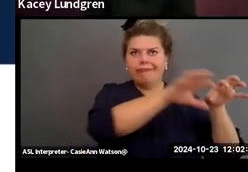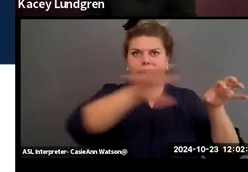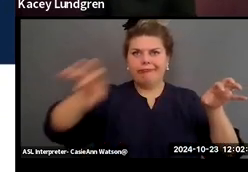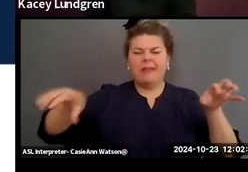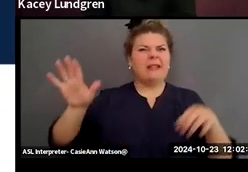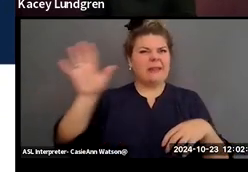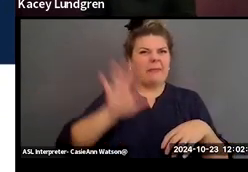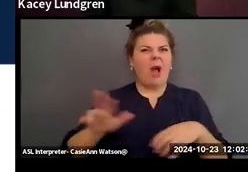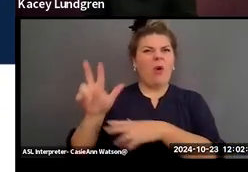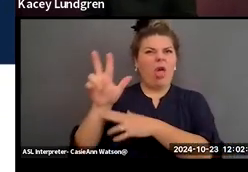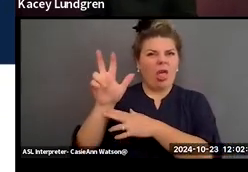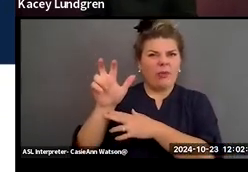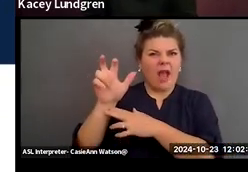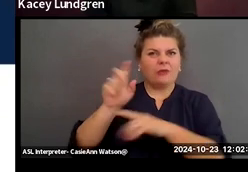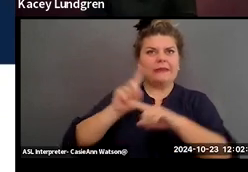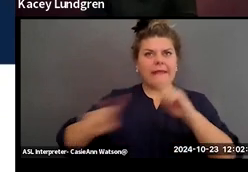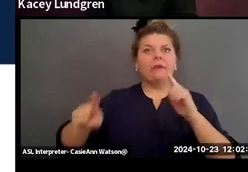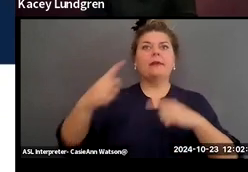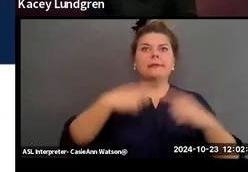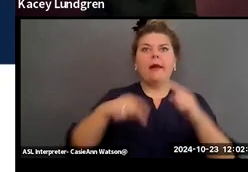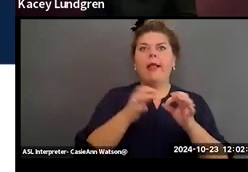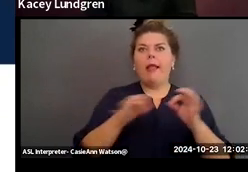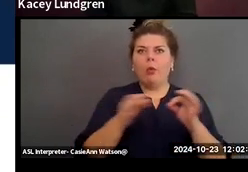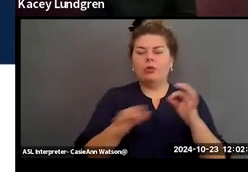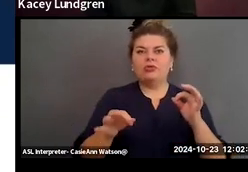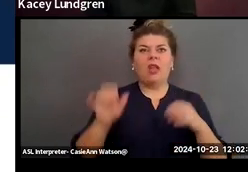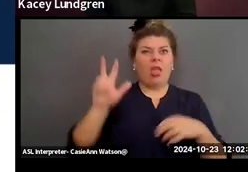300 different sign languages. 300 sounds like a lot,